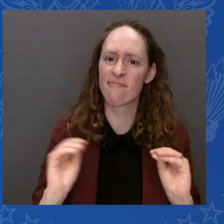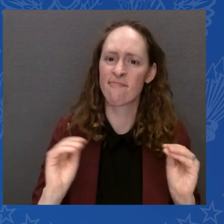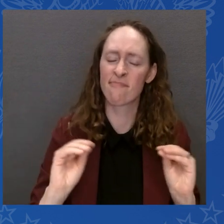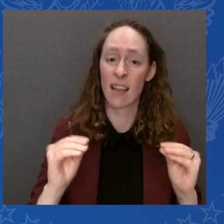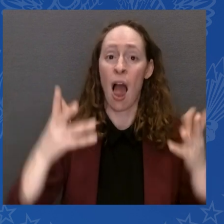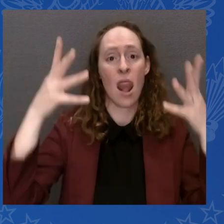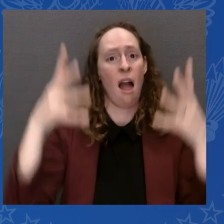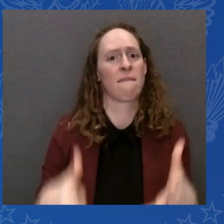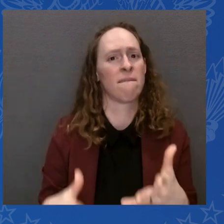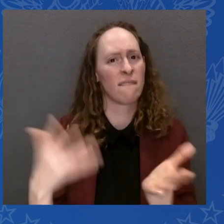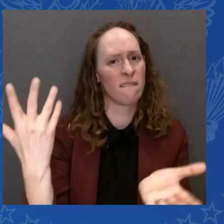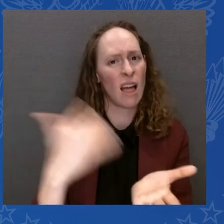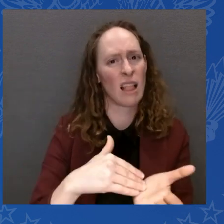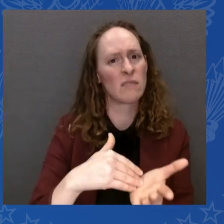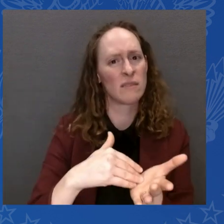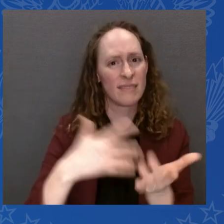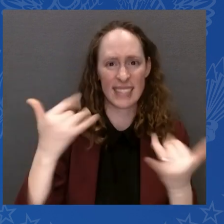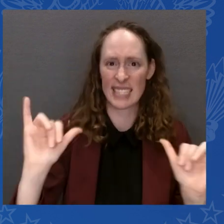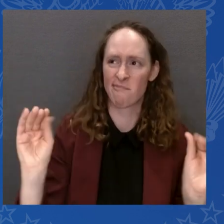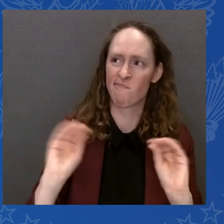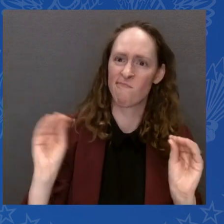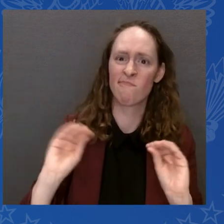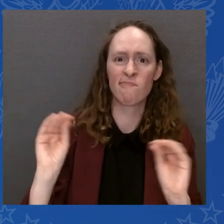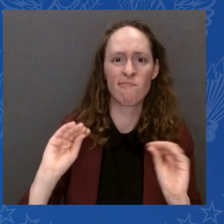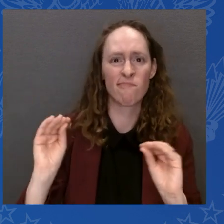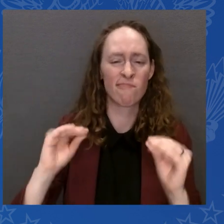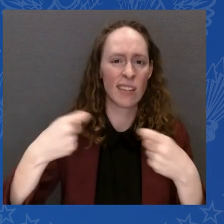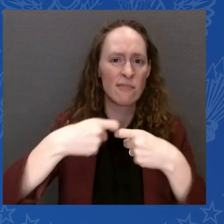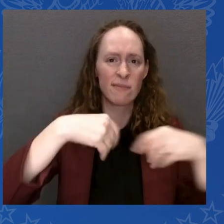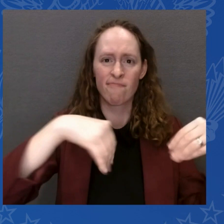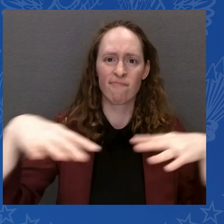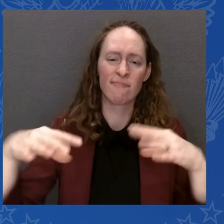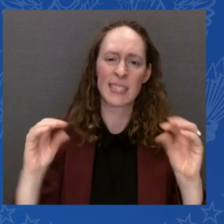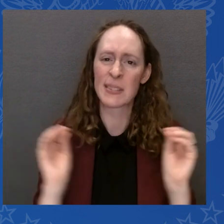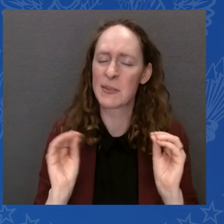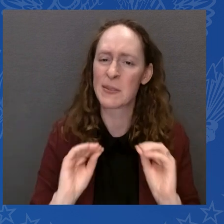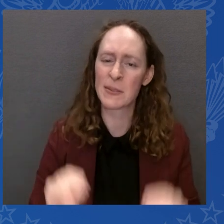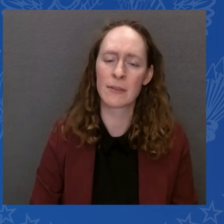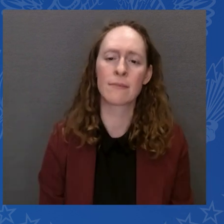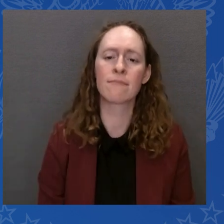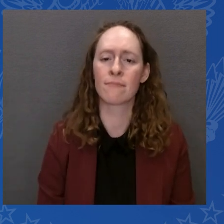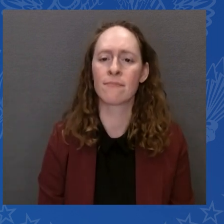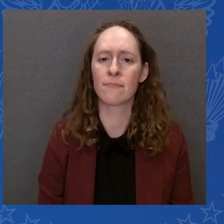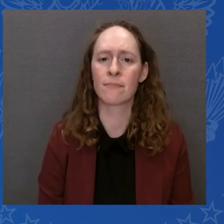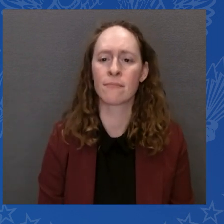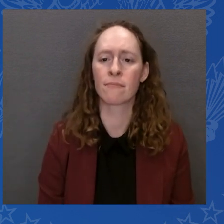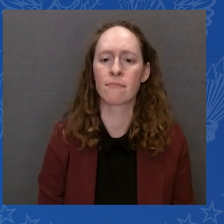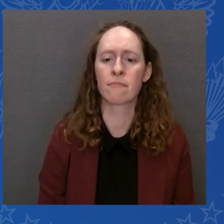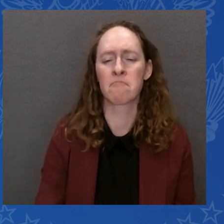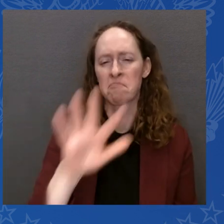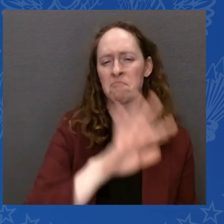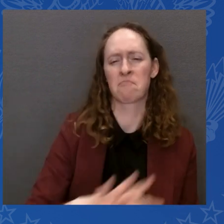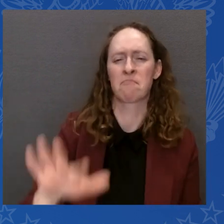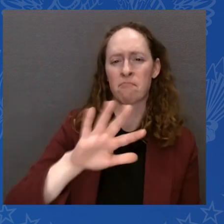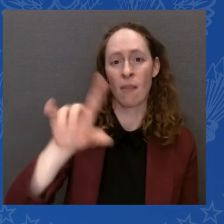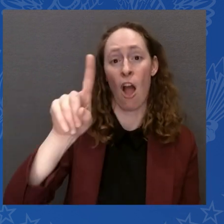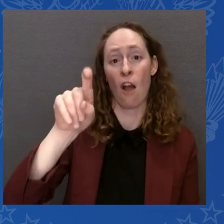Nearly 150,000 people were under evacuation orders. Now it's down to 1,400 who are under evacuation orders.